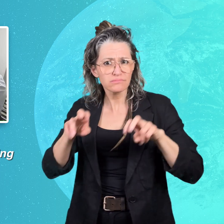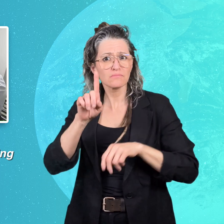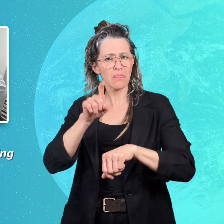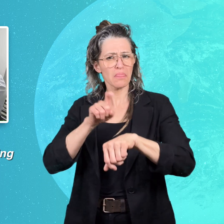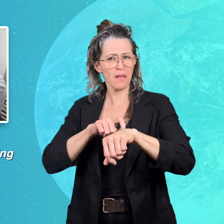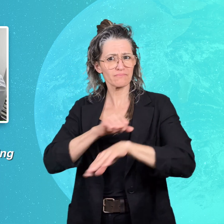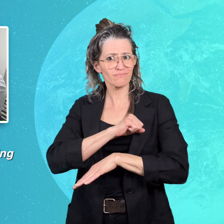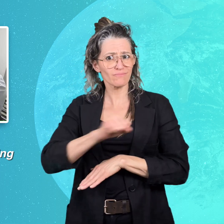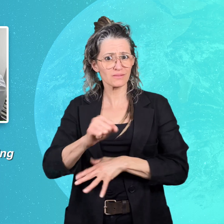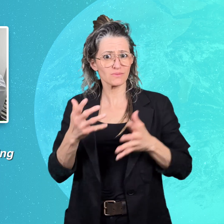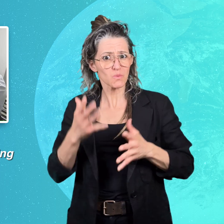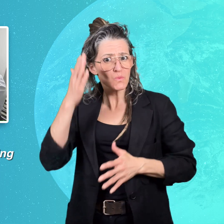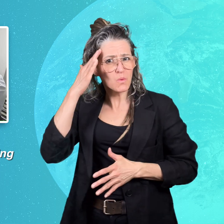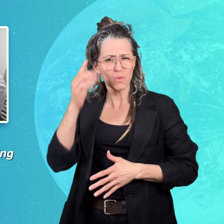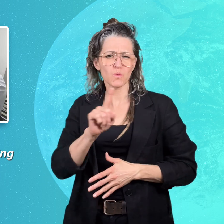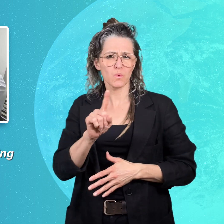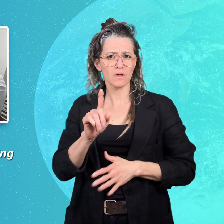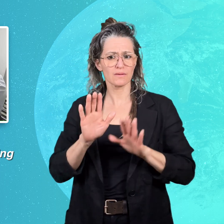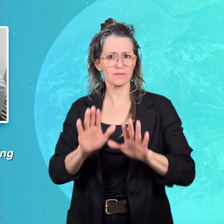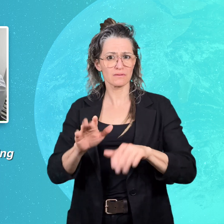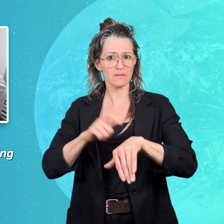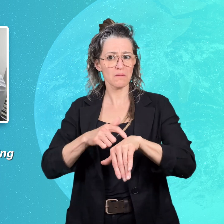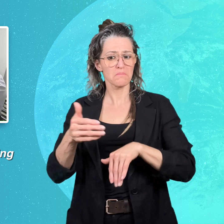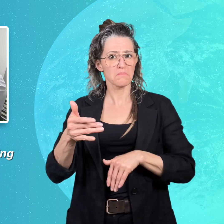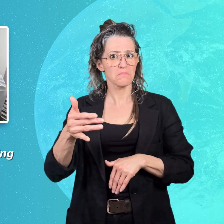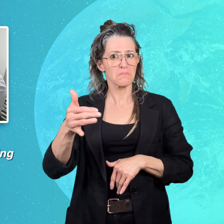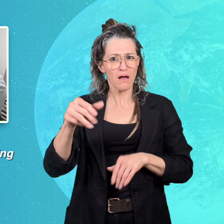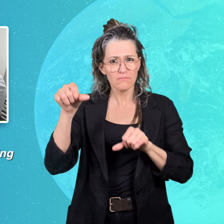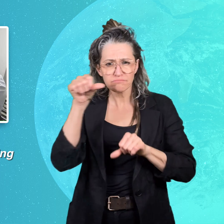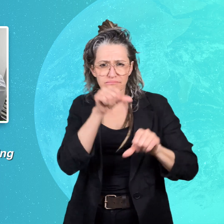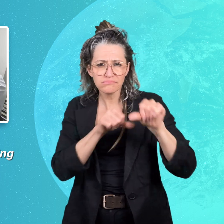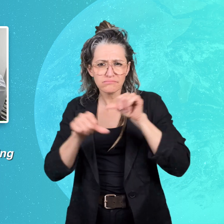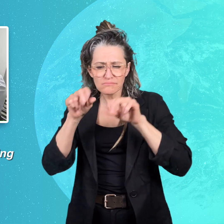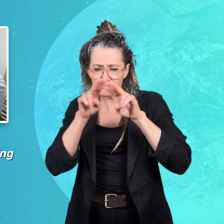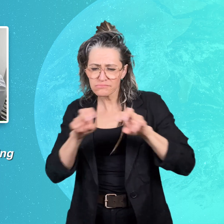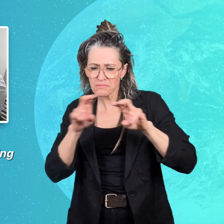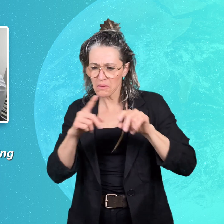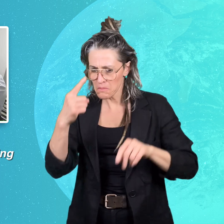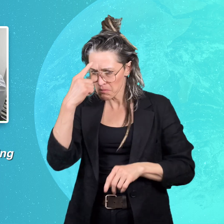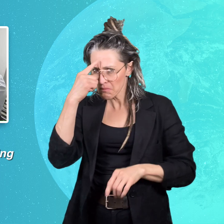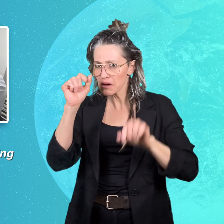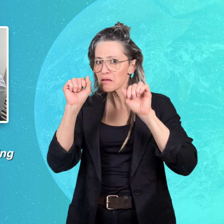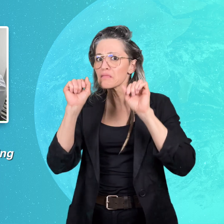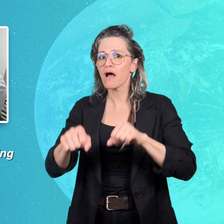in the future, they could “cure” deafness by fixing